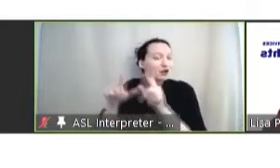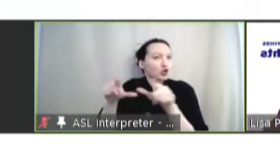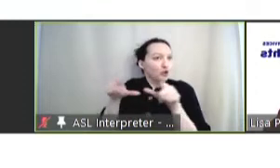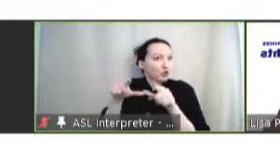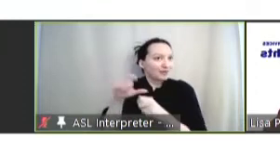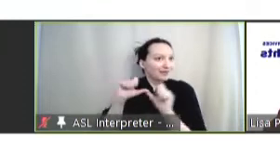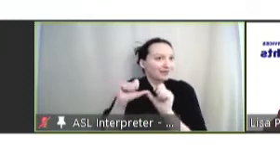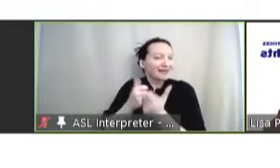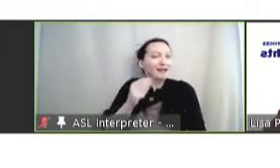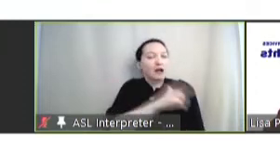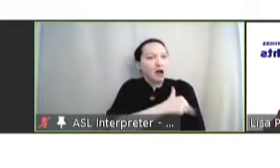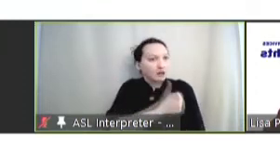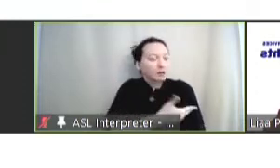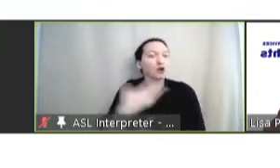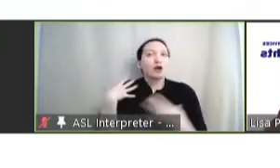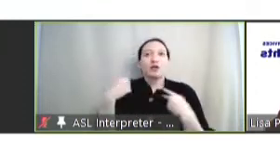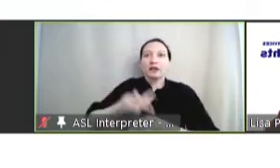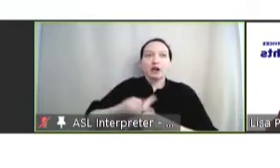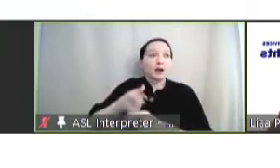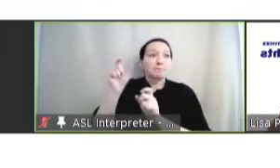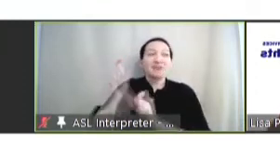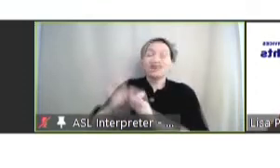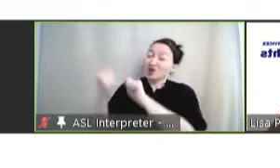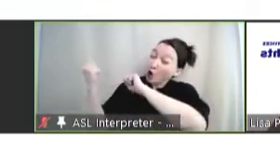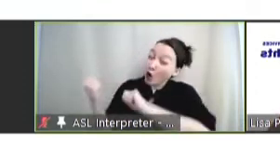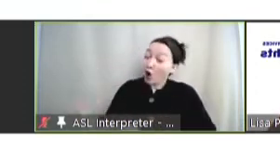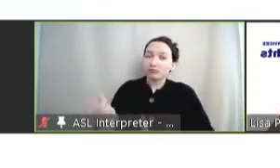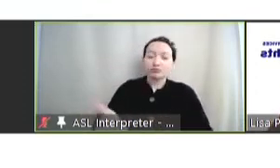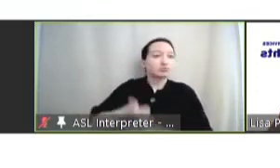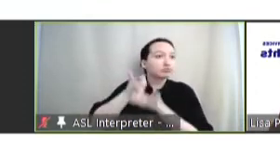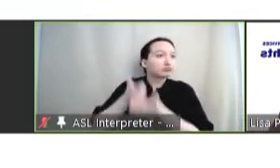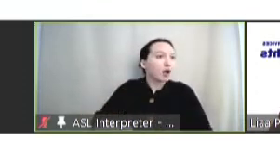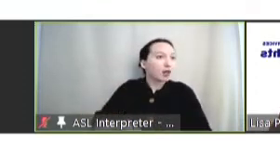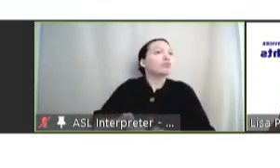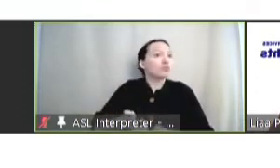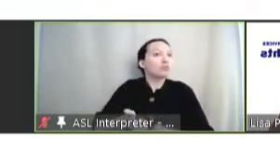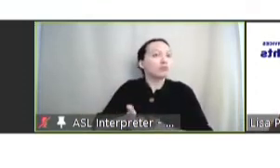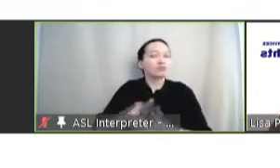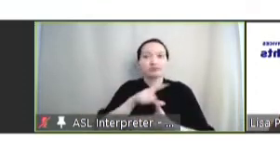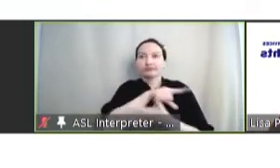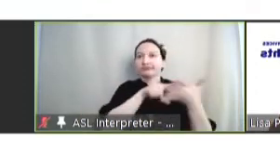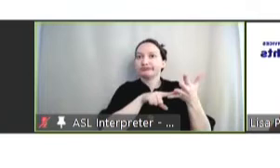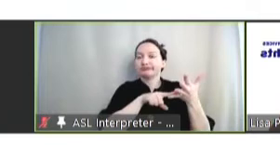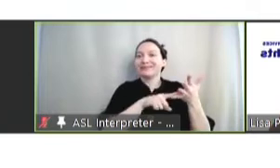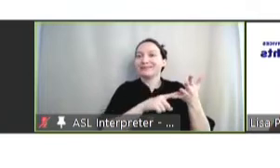and health care providers must all adhere and comply to these civil rights tenants. And that's